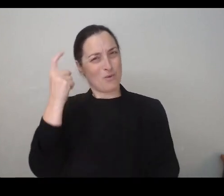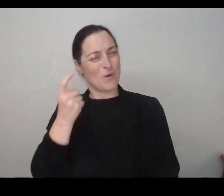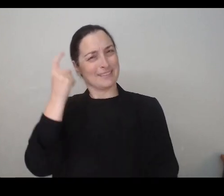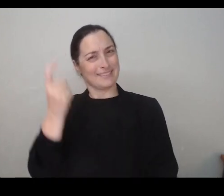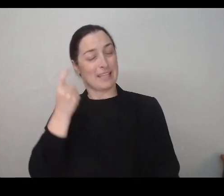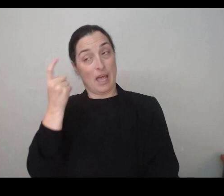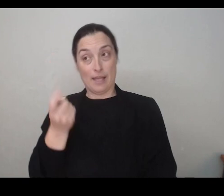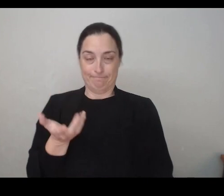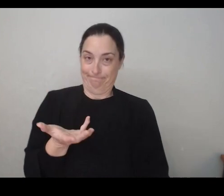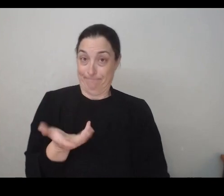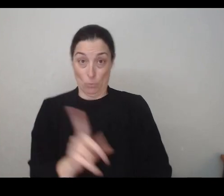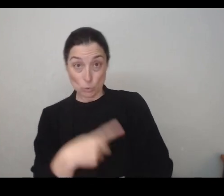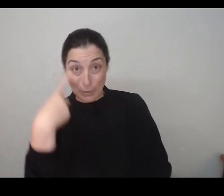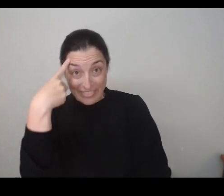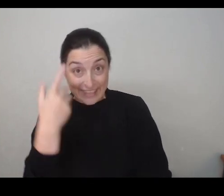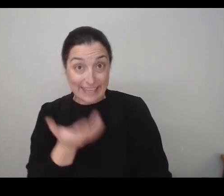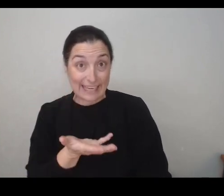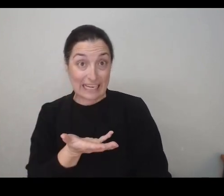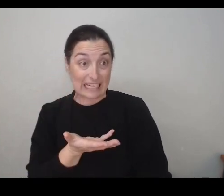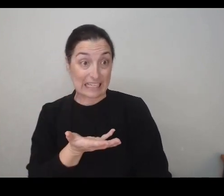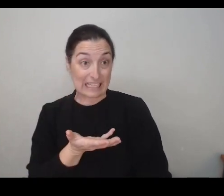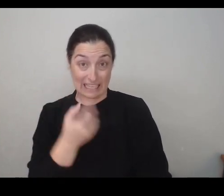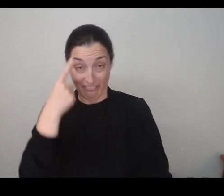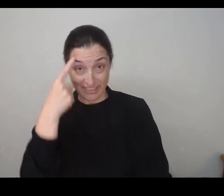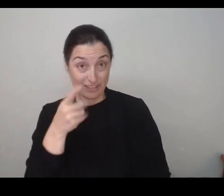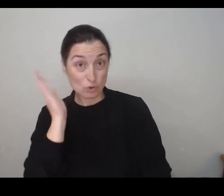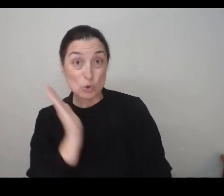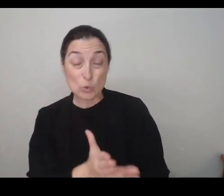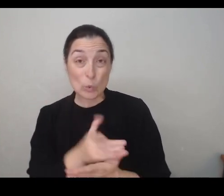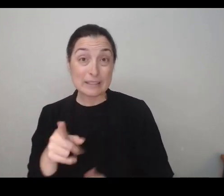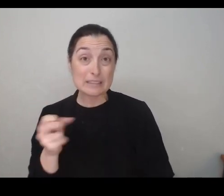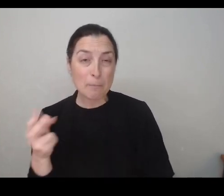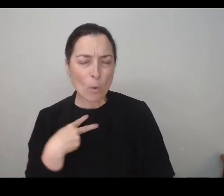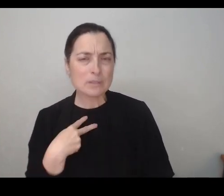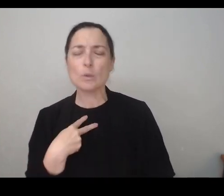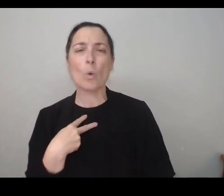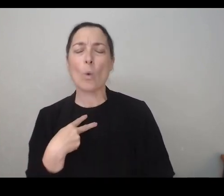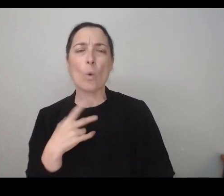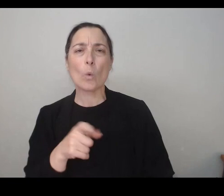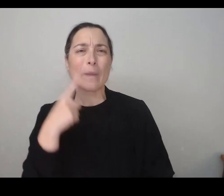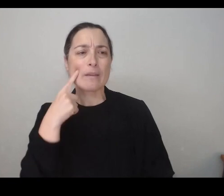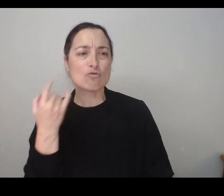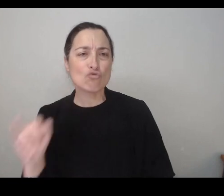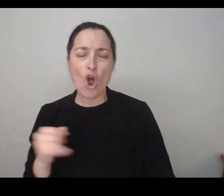what do you think about that? Is that a mystification or? No, I think he was really quite disappointed,